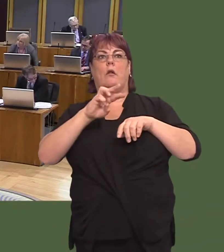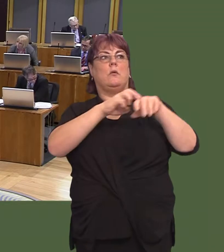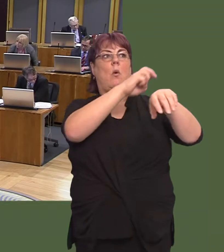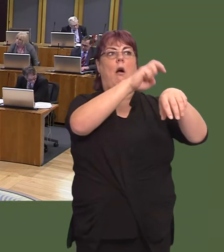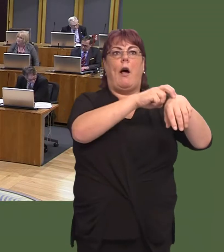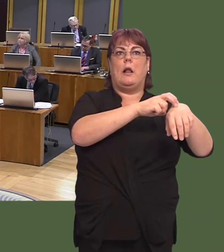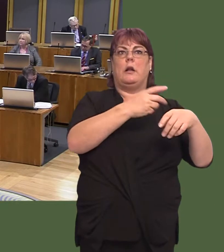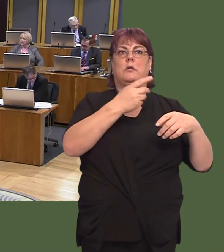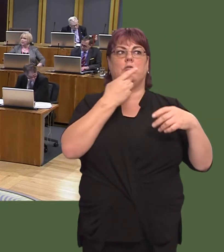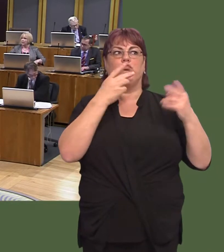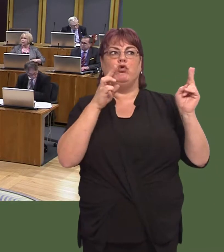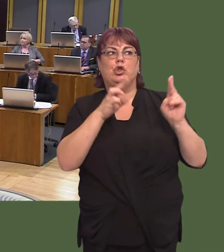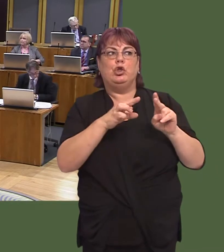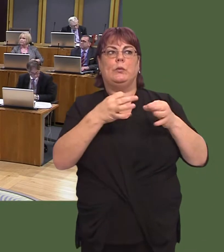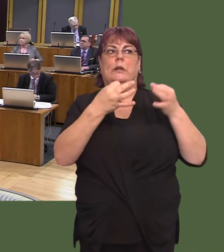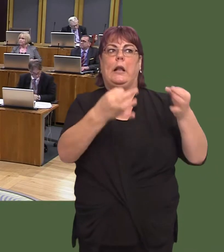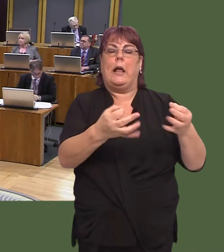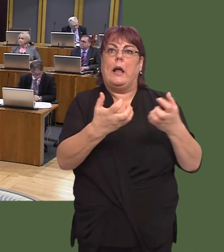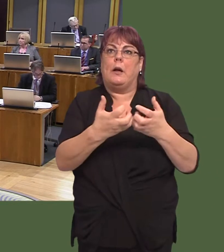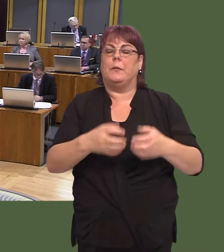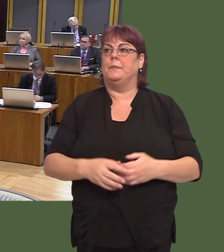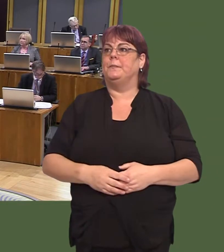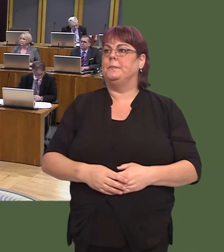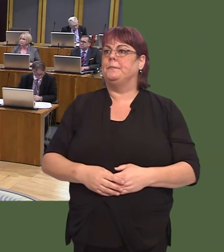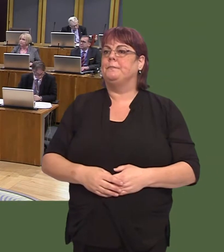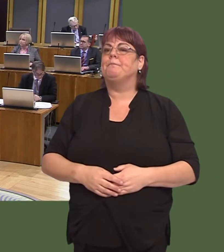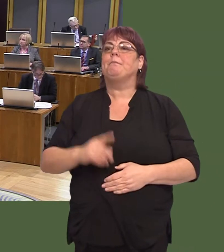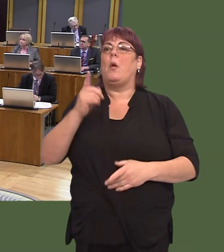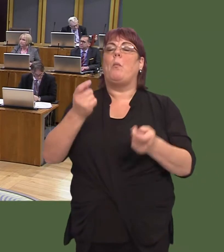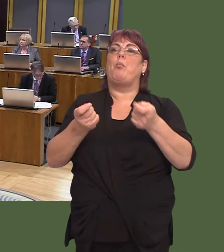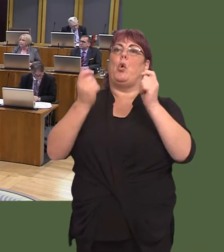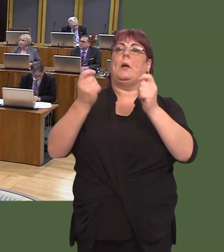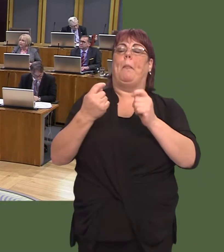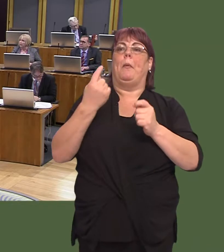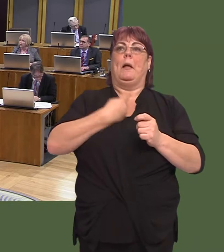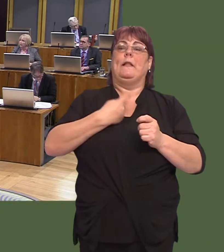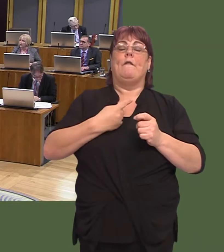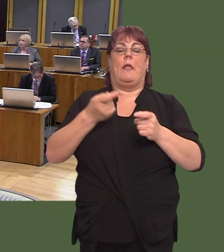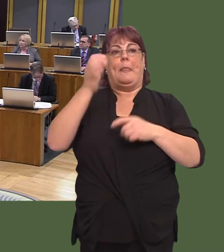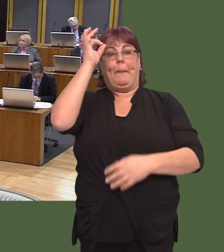Carwyn Jones: Well, firstly, the reason why the committee mentioned it is that I mentioned it to the committee. I was the one who first raised it, this issue of the ports.